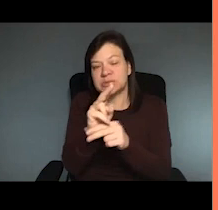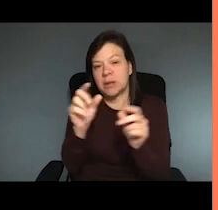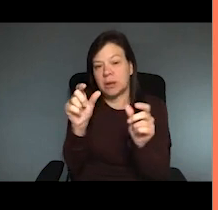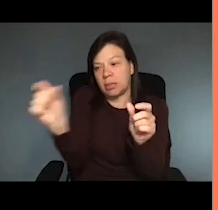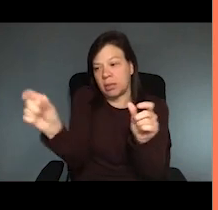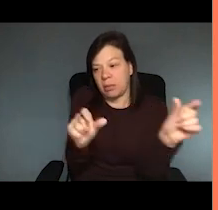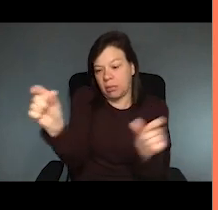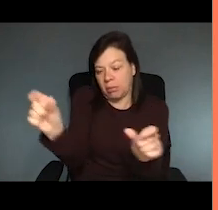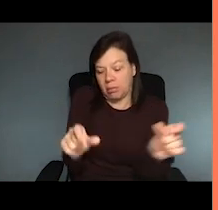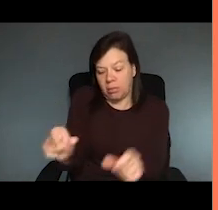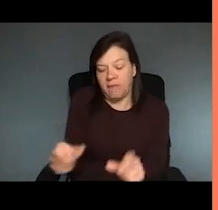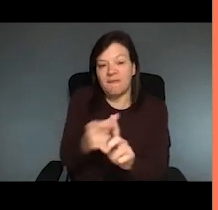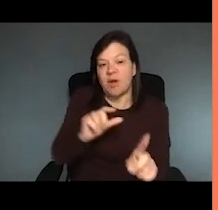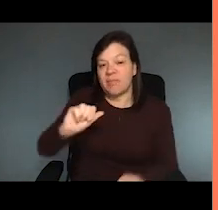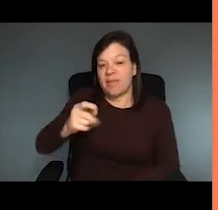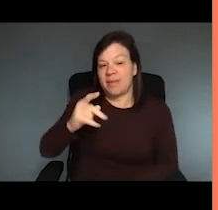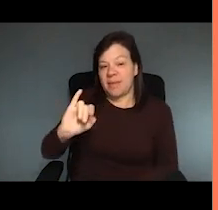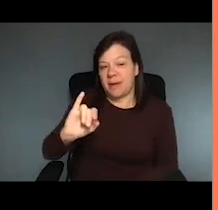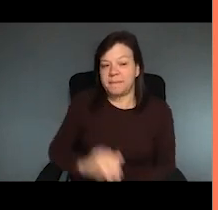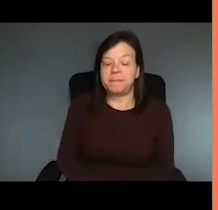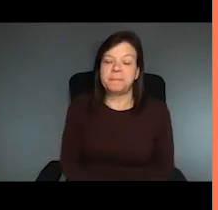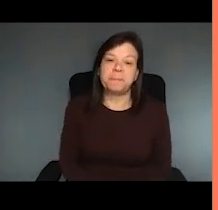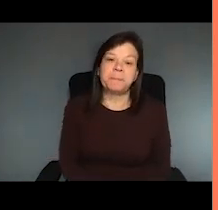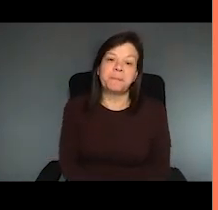PARSED OUT FROM THE API POLL.